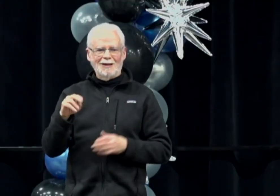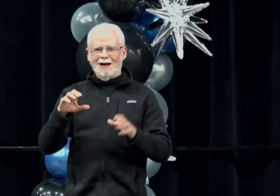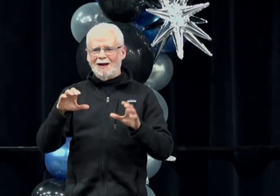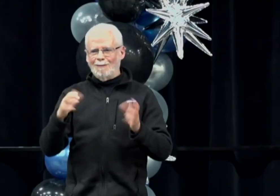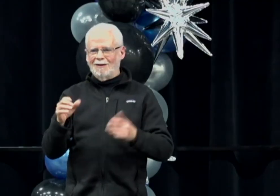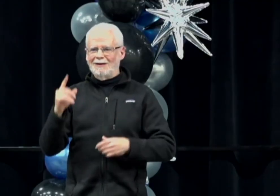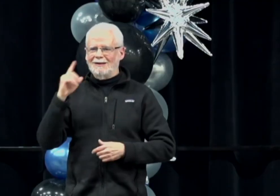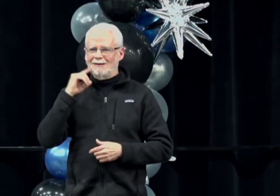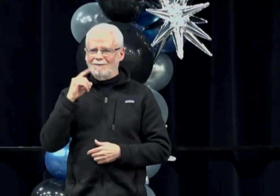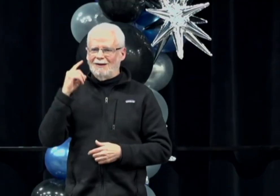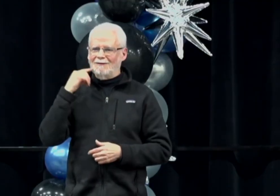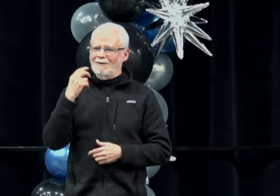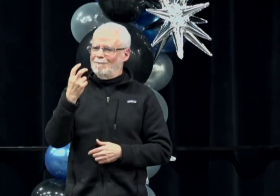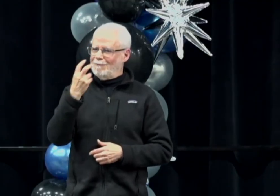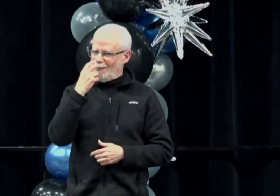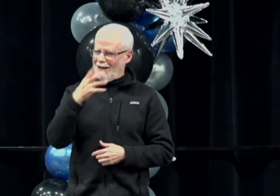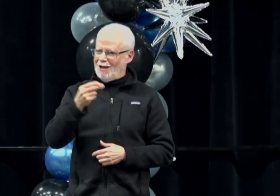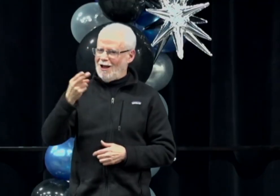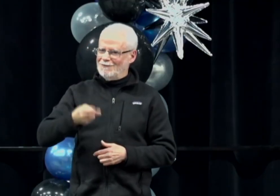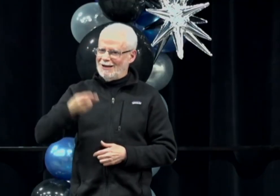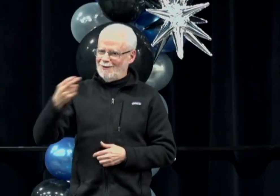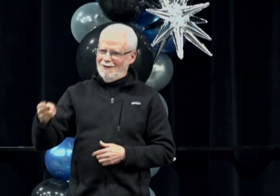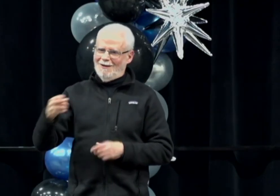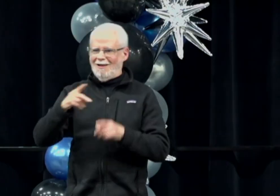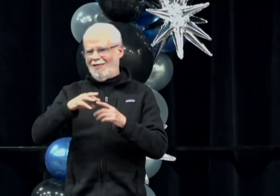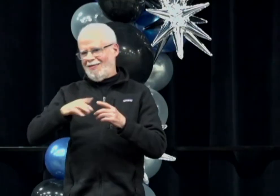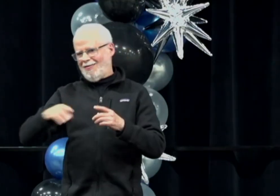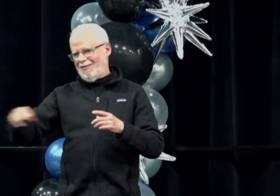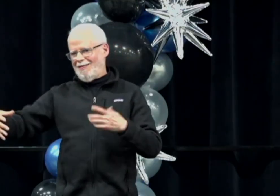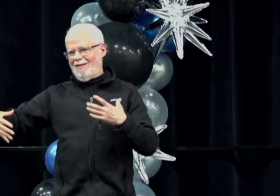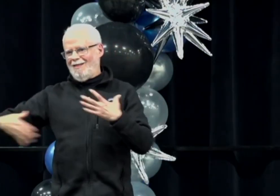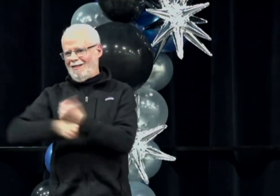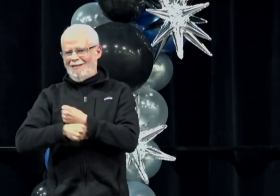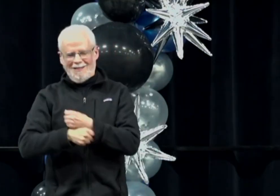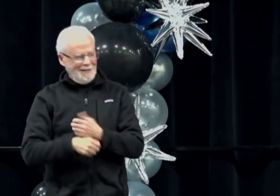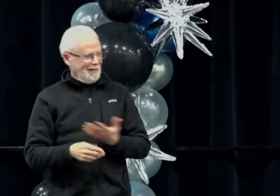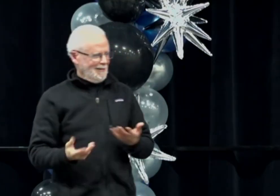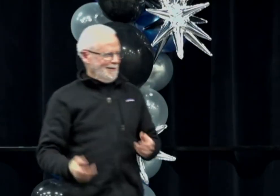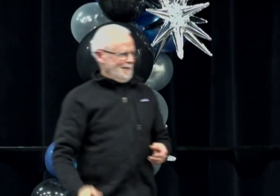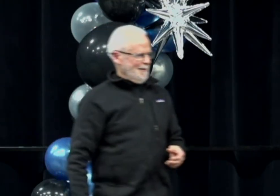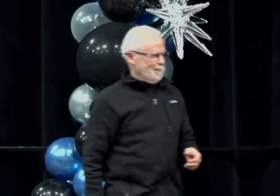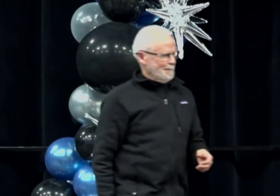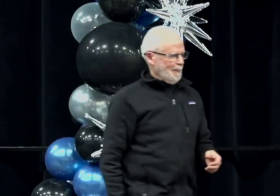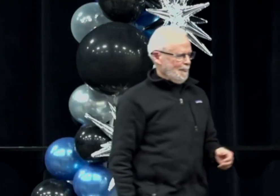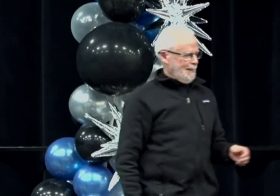Council for Hearing Impaired. The name has changed two times, and is now the Minnesota